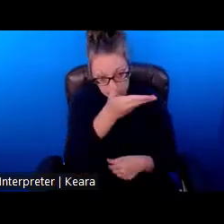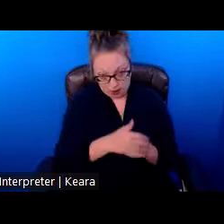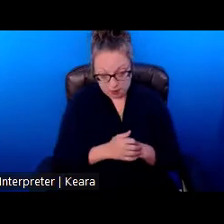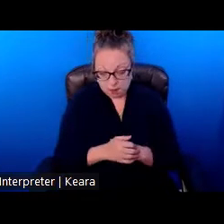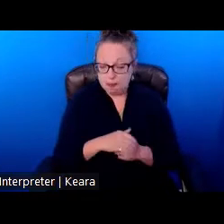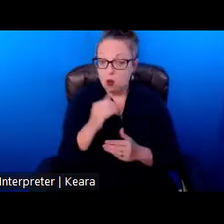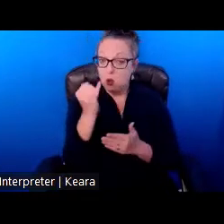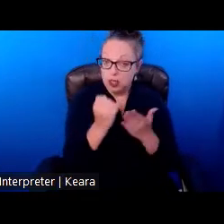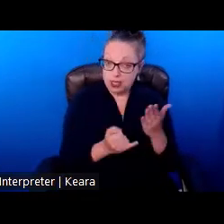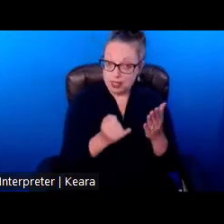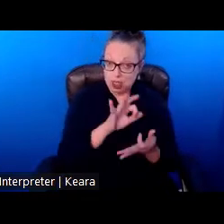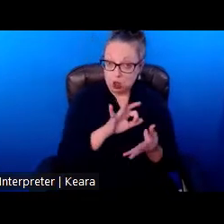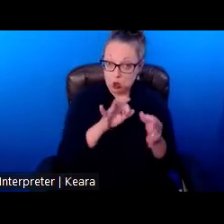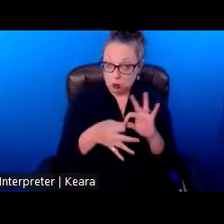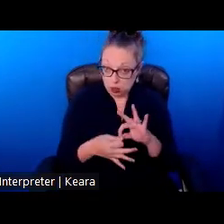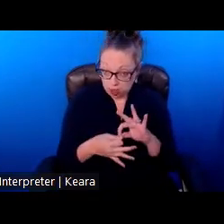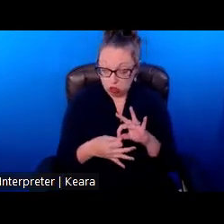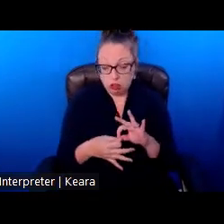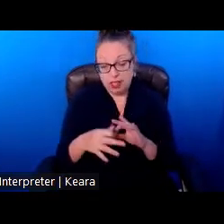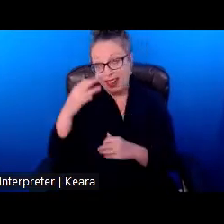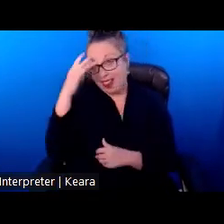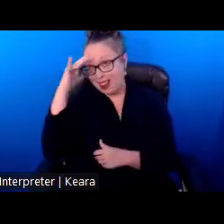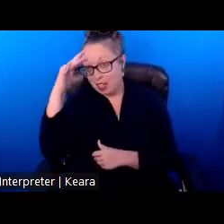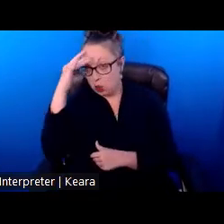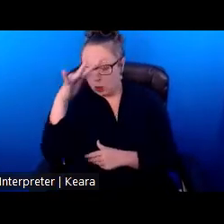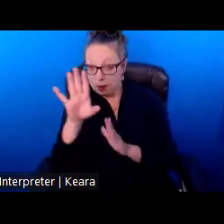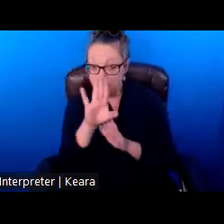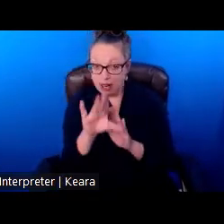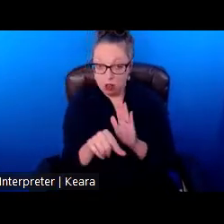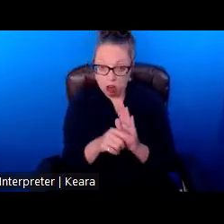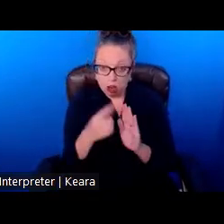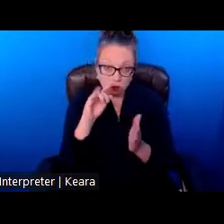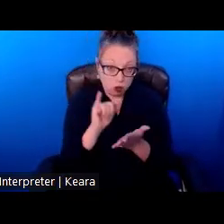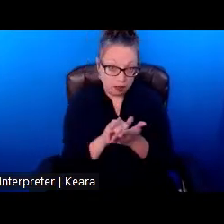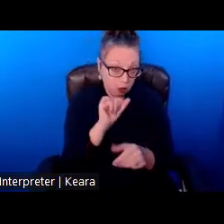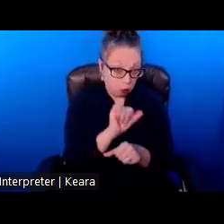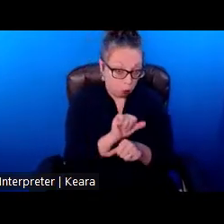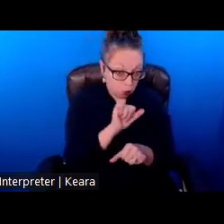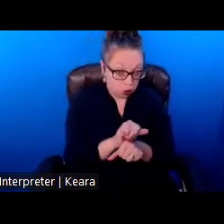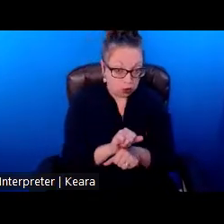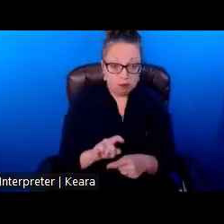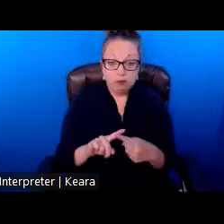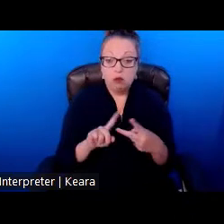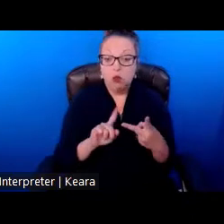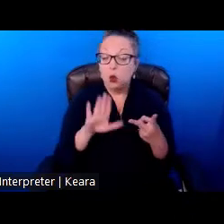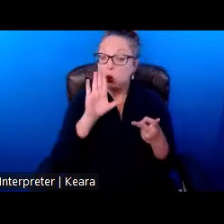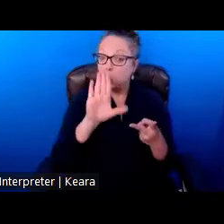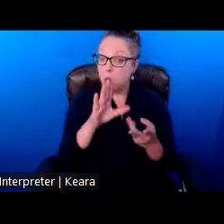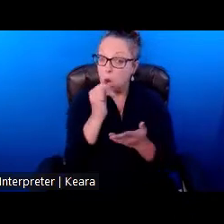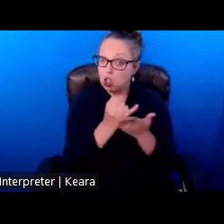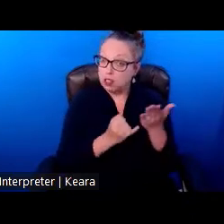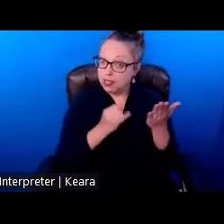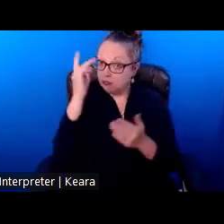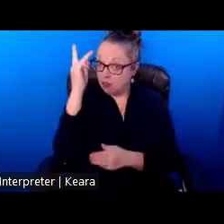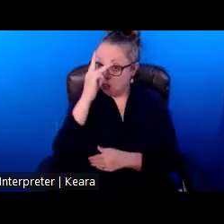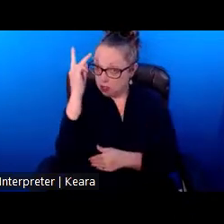Artistic interpretation or theoretical background of the work. Your artistic philosophies as they relate to the submitted work.